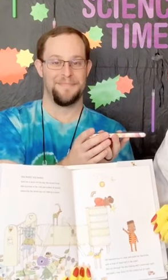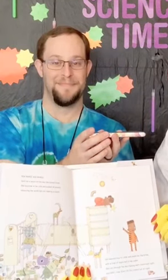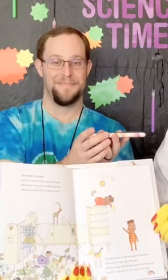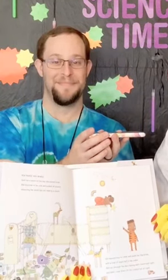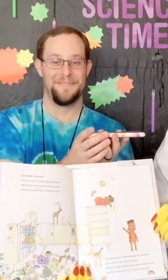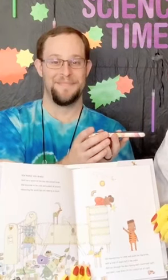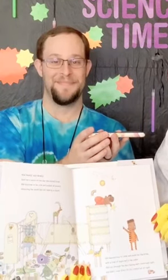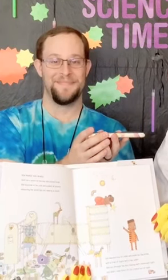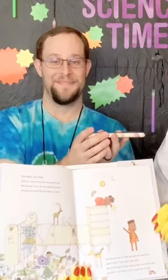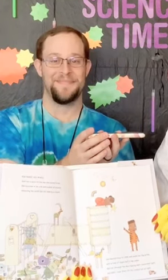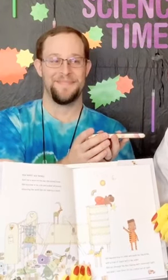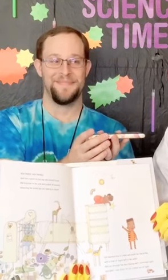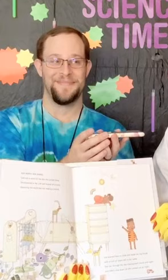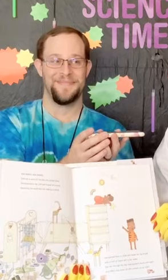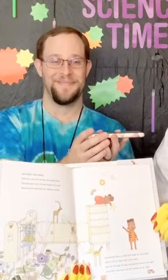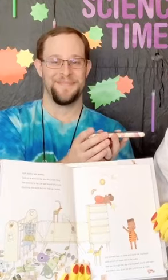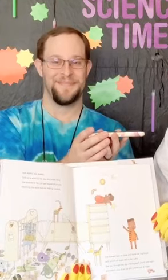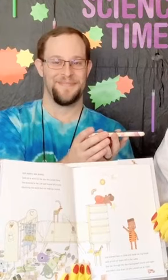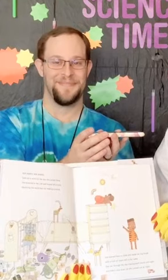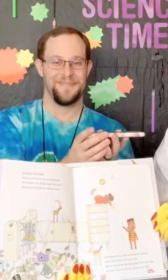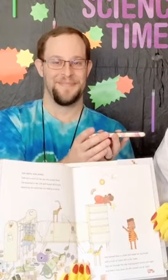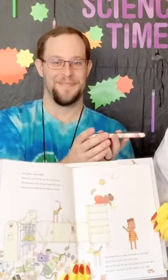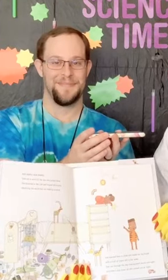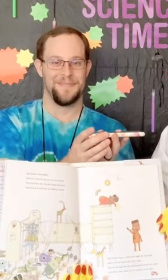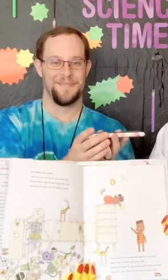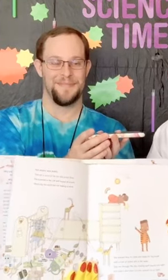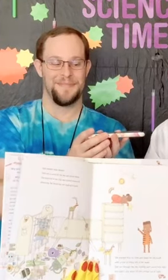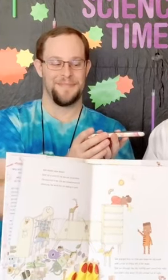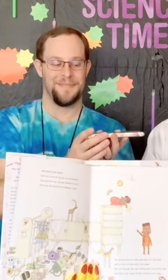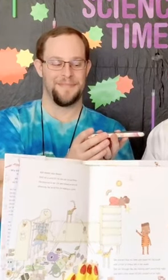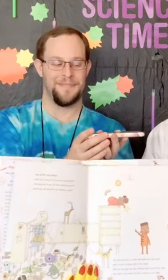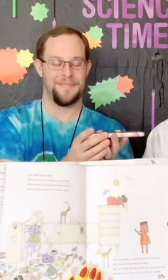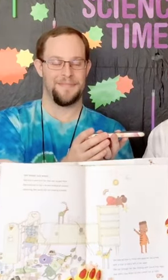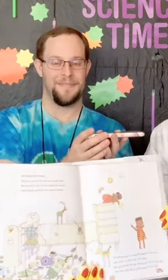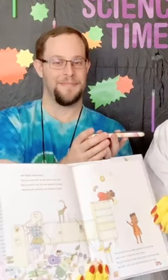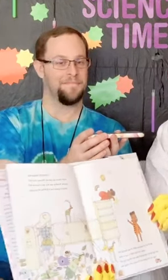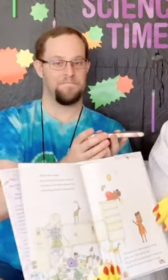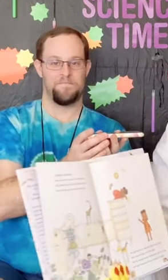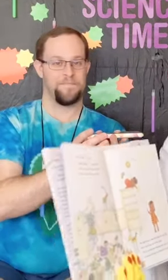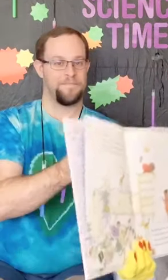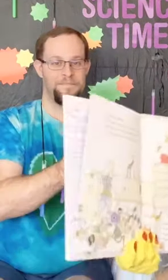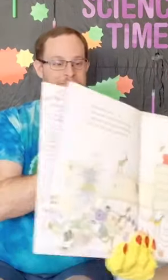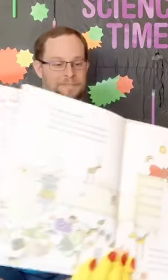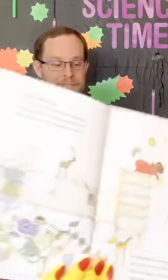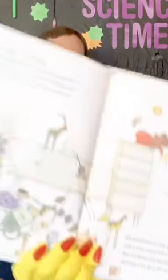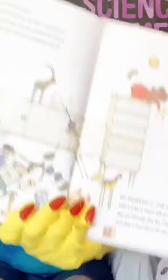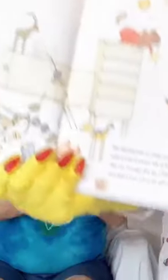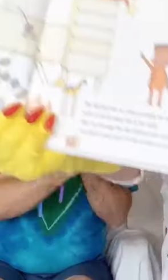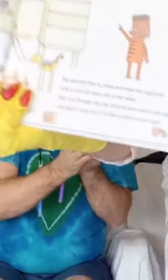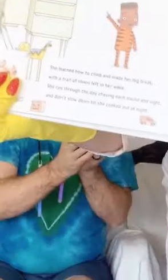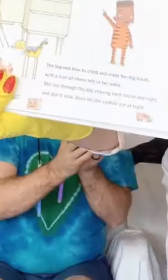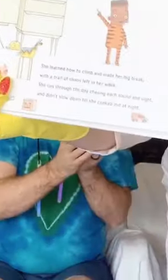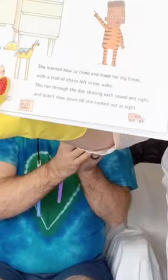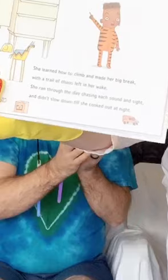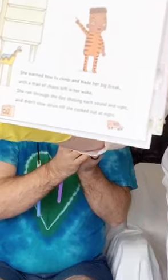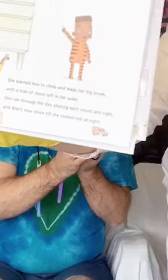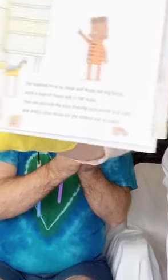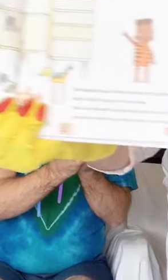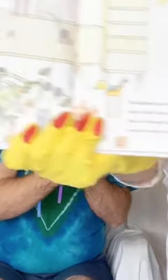around, observing the world, but not making a sound.